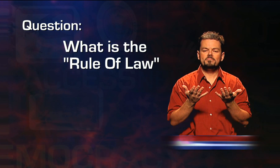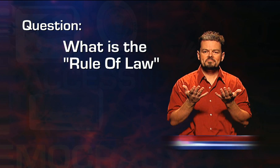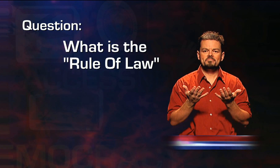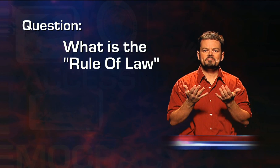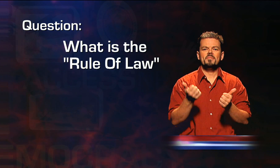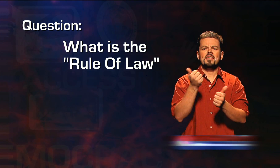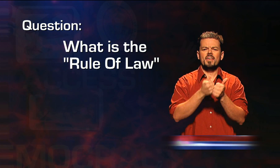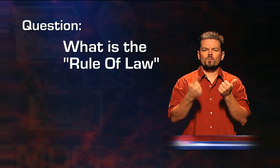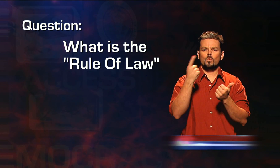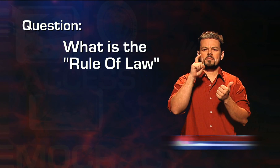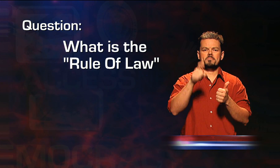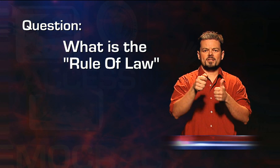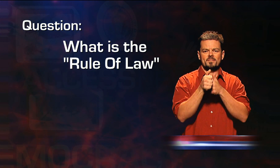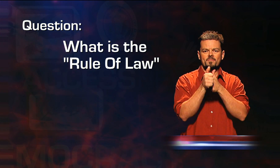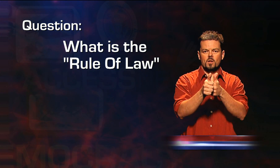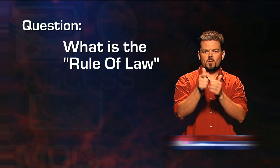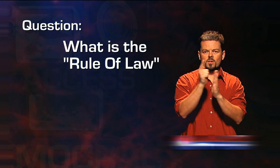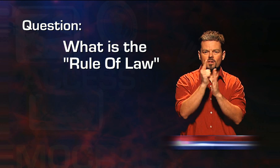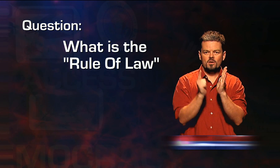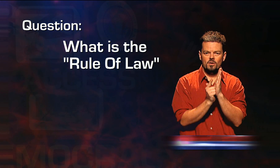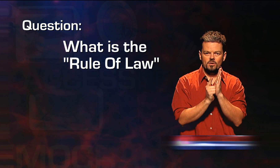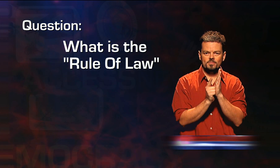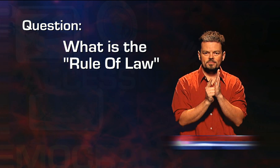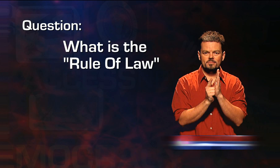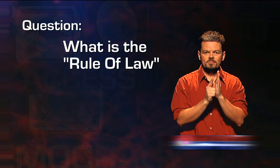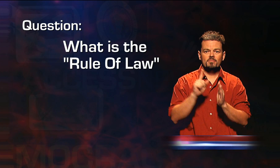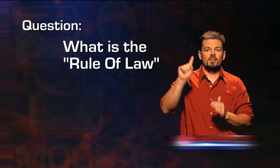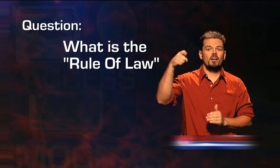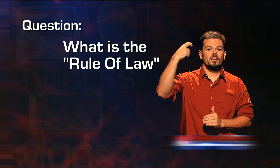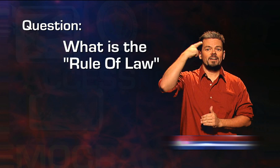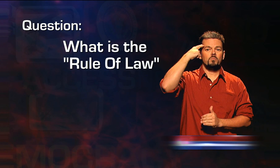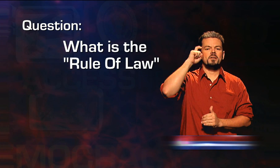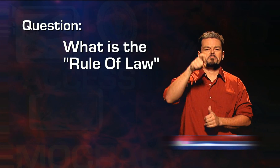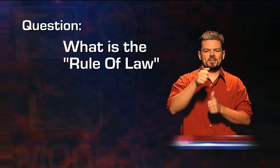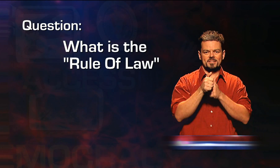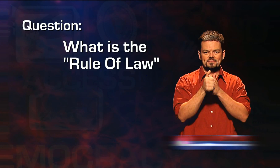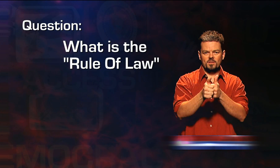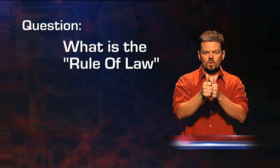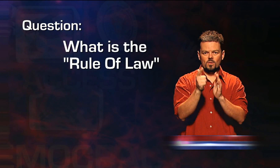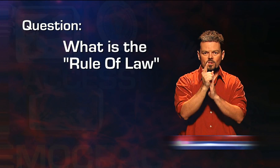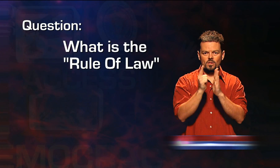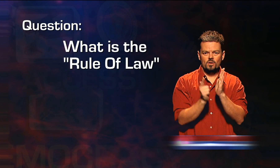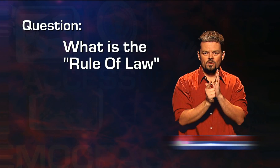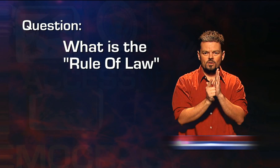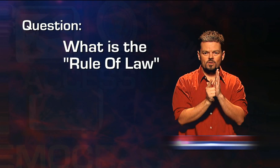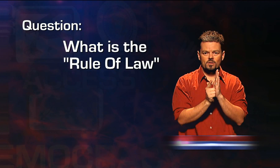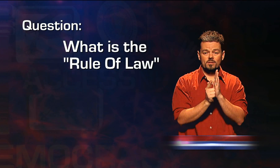WHAT IS THE RULE OF LAW? EVERYONE MUST FOLLOW THE LAW, AND THE GOVERNMENT MUST OBEY THE LAW